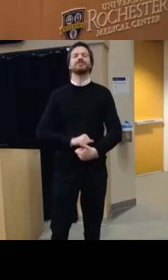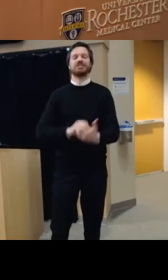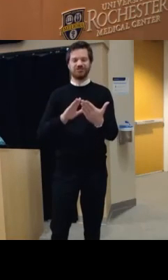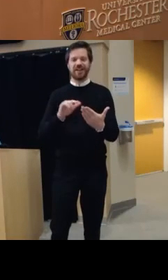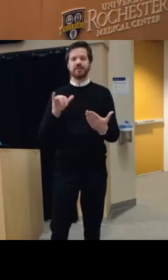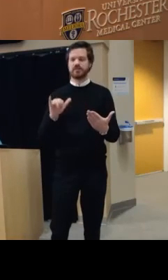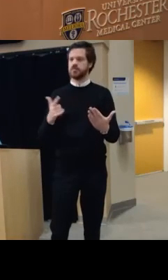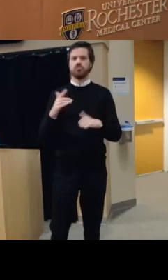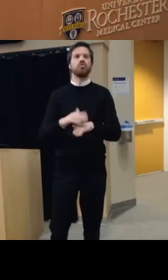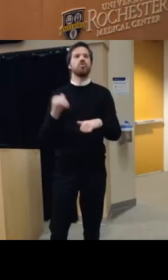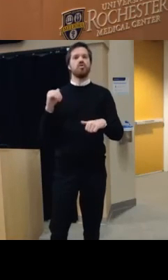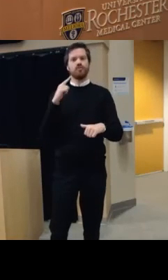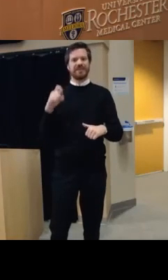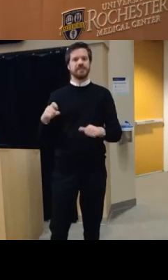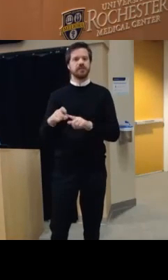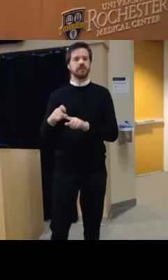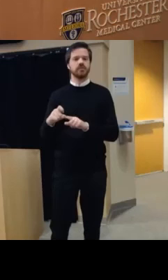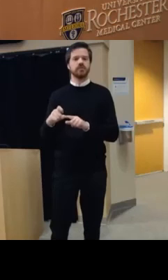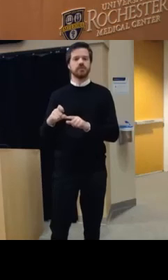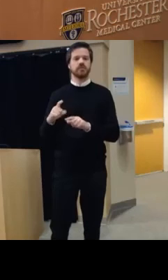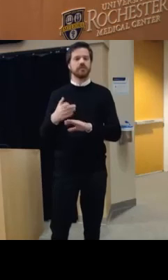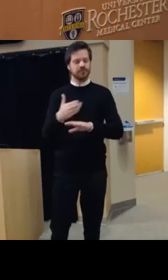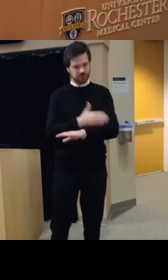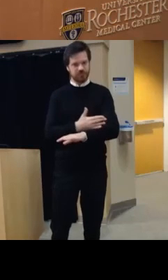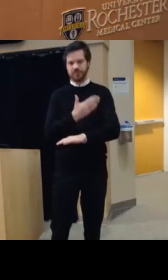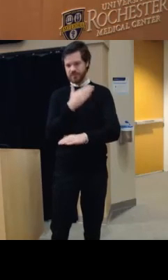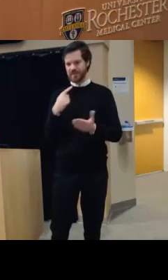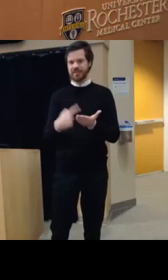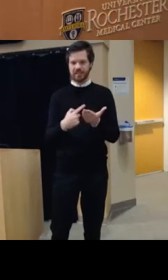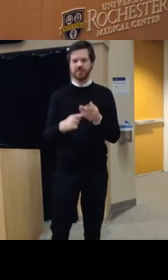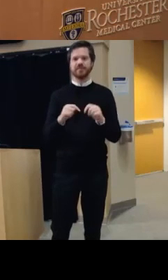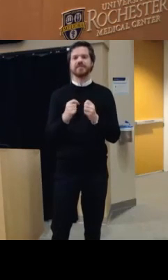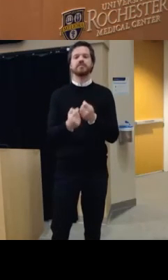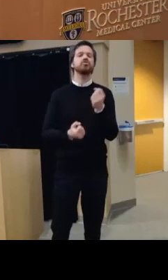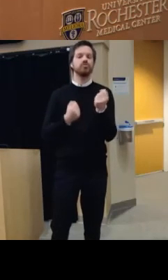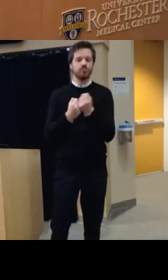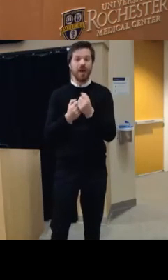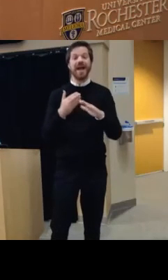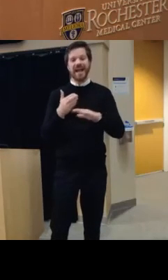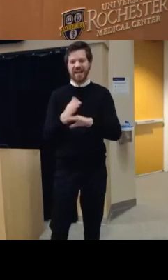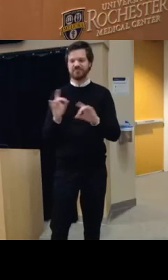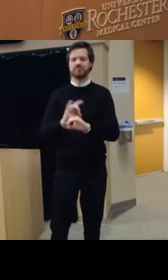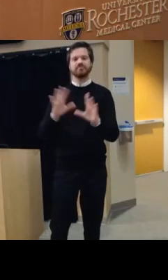call for a need for better debriefing and team support after critical incident and traumatic